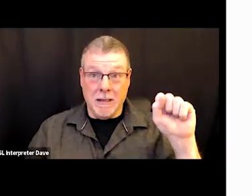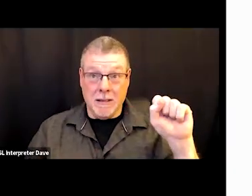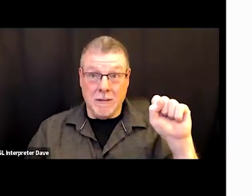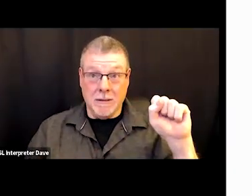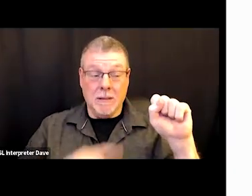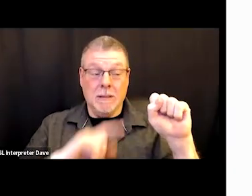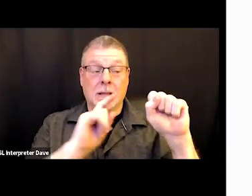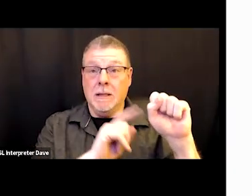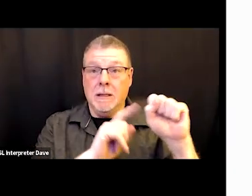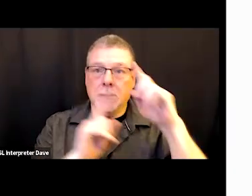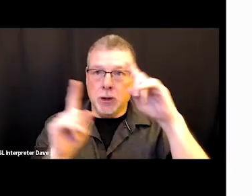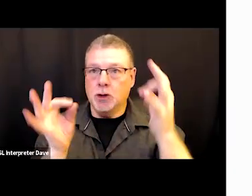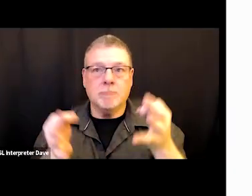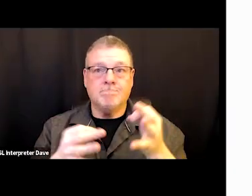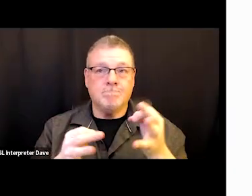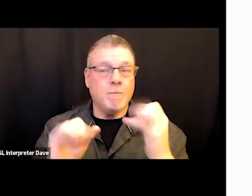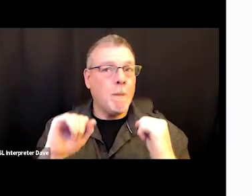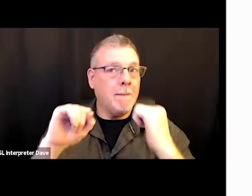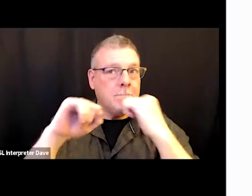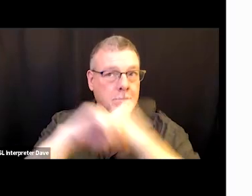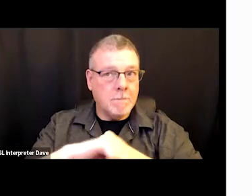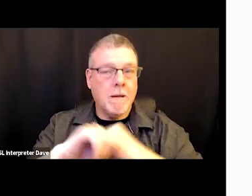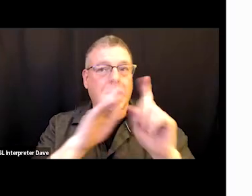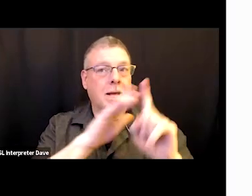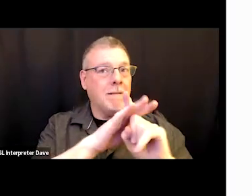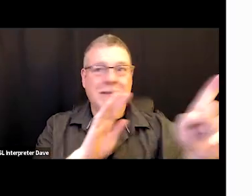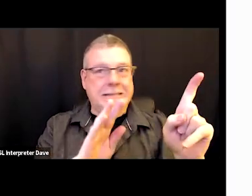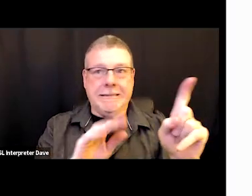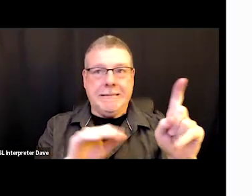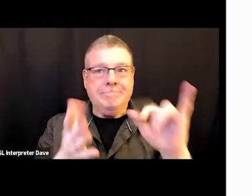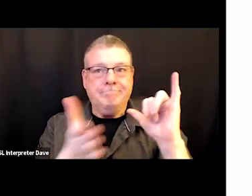that has determined that fighting or fleeing is not possible.